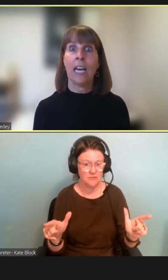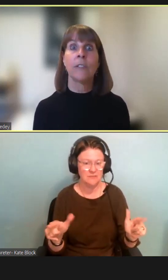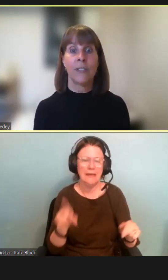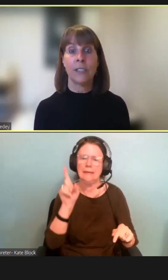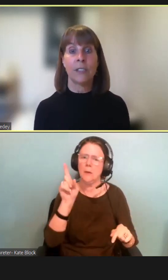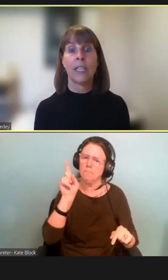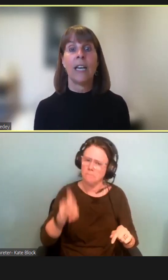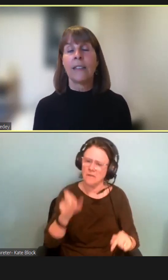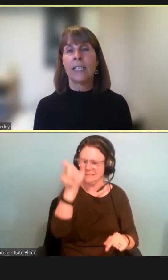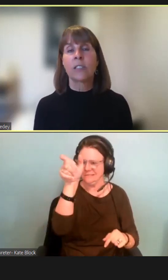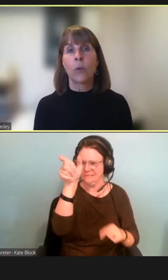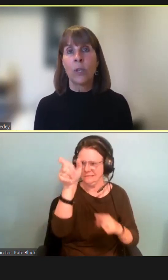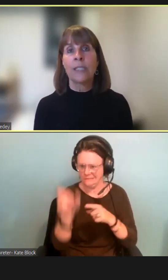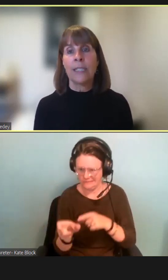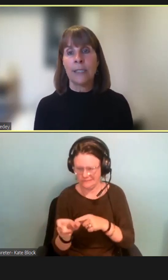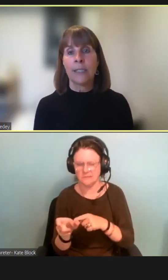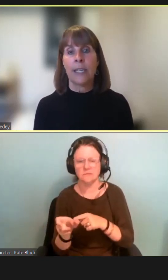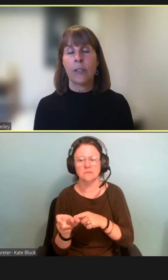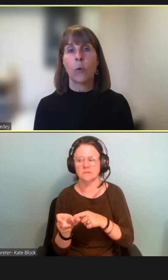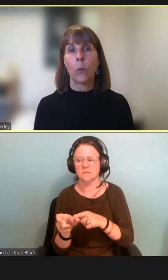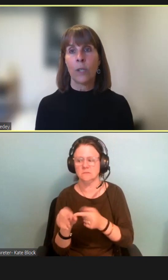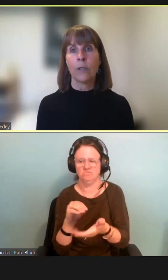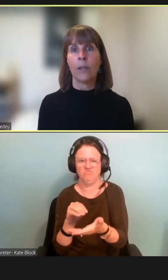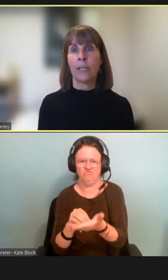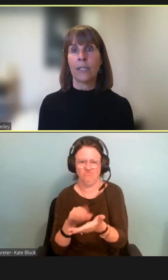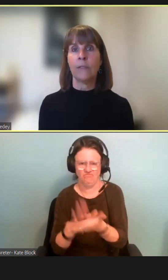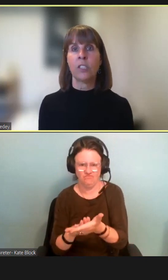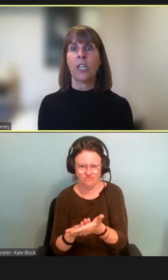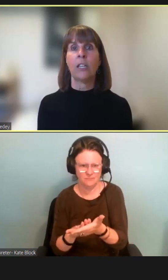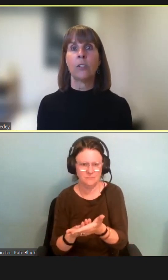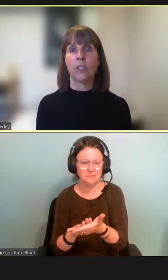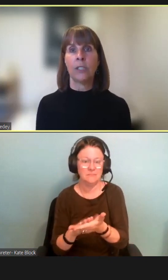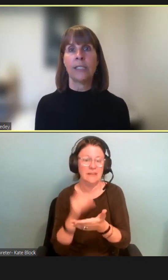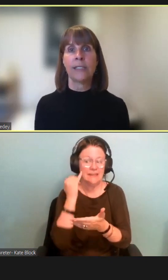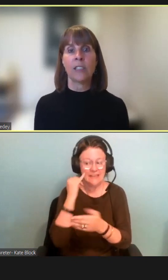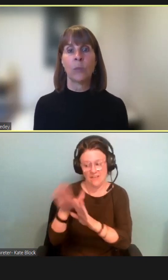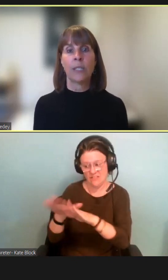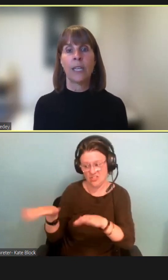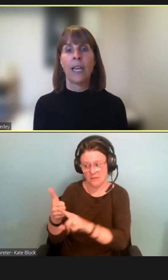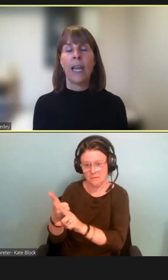field that's going to indicate whether a given child who did the assessment has